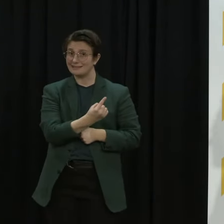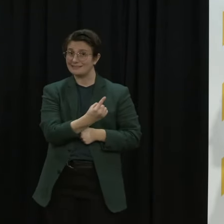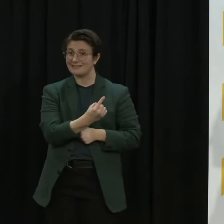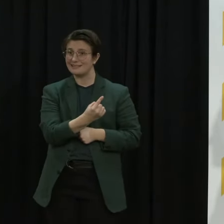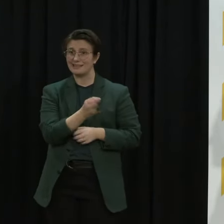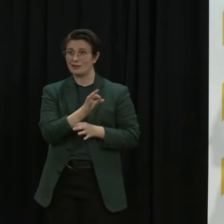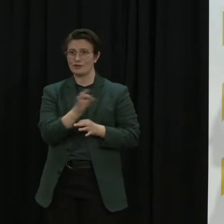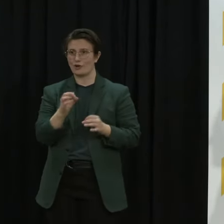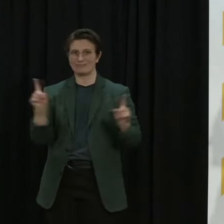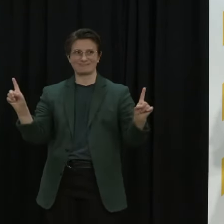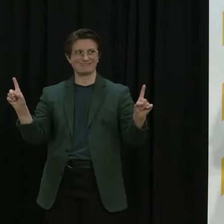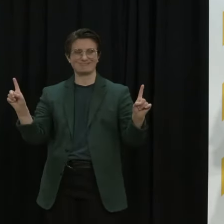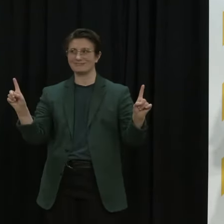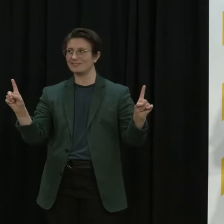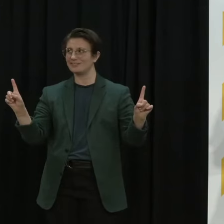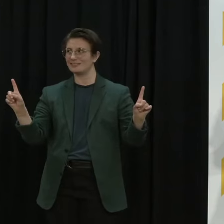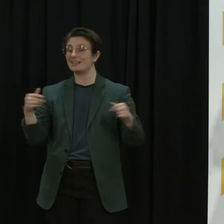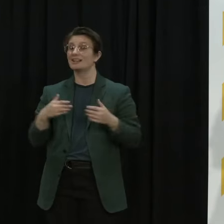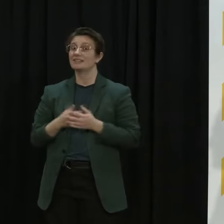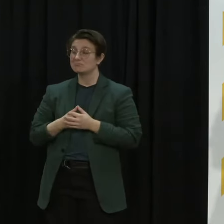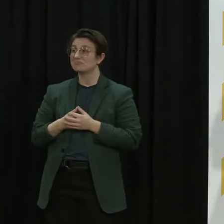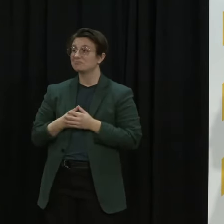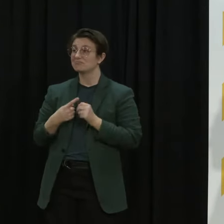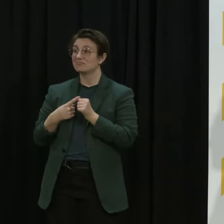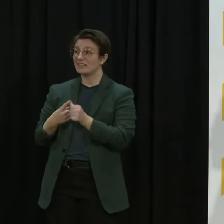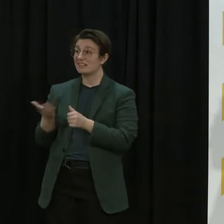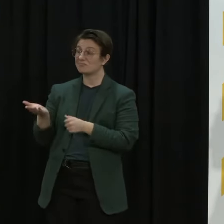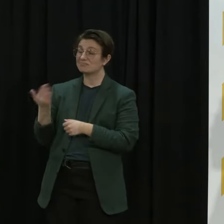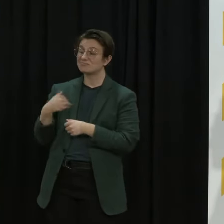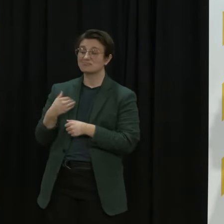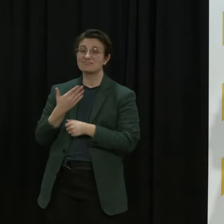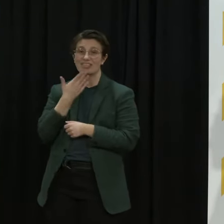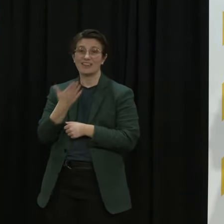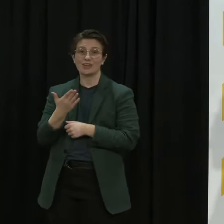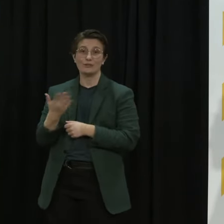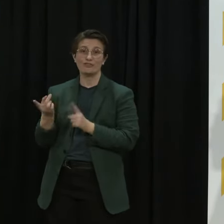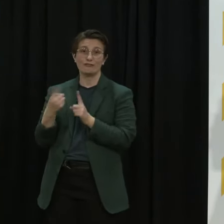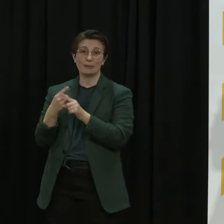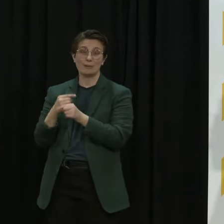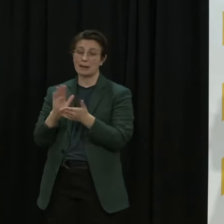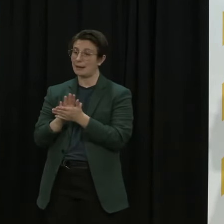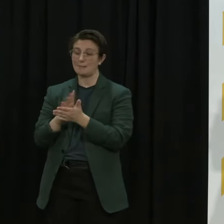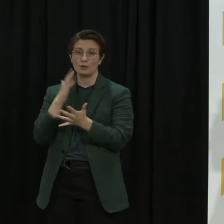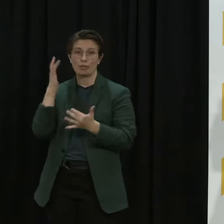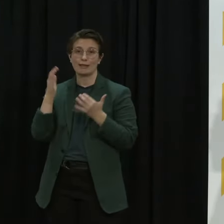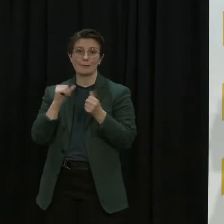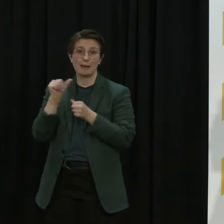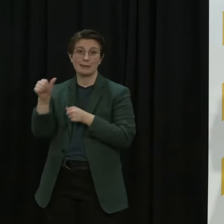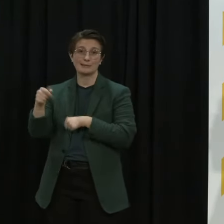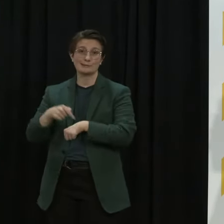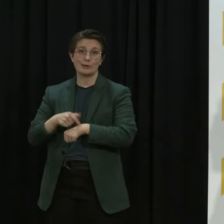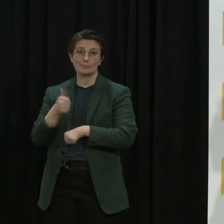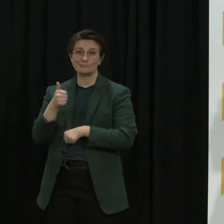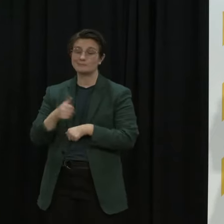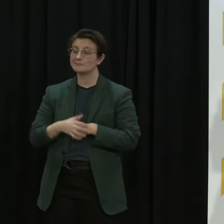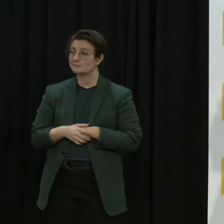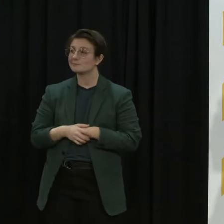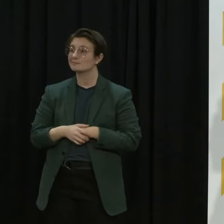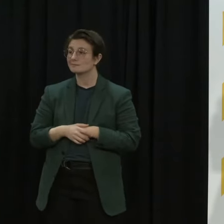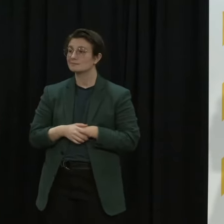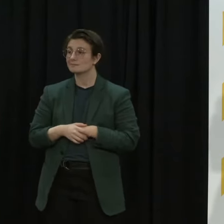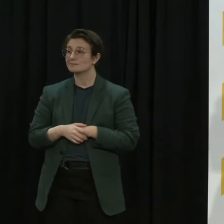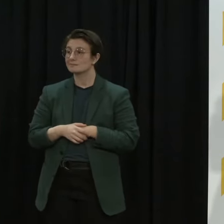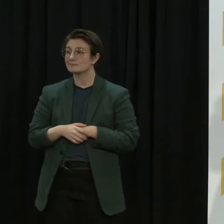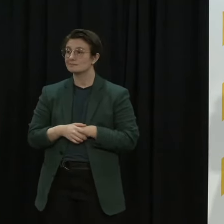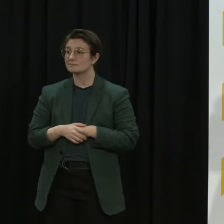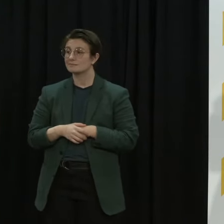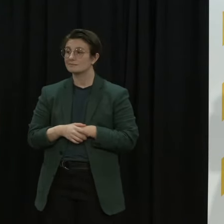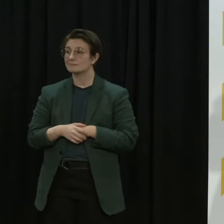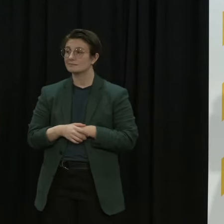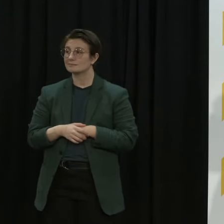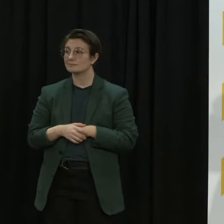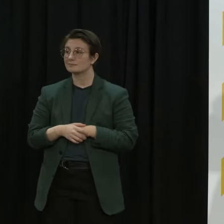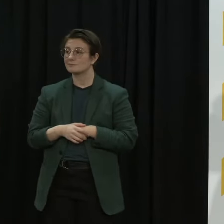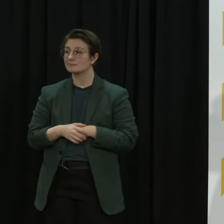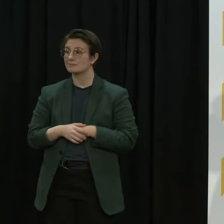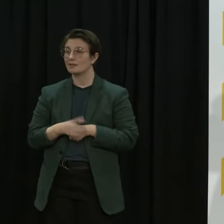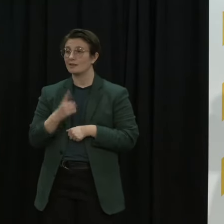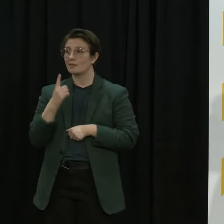before the press conference.